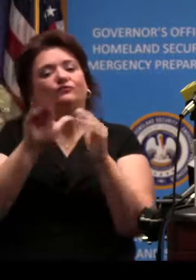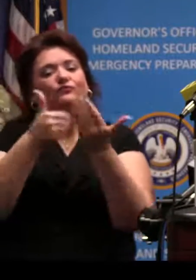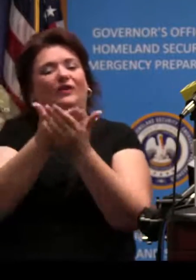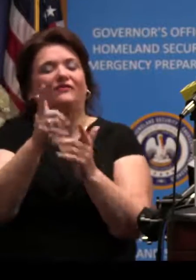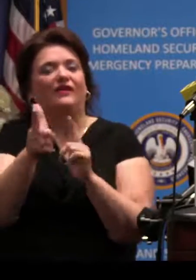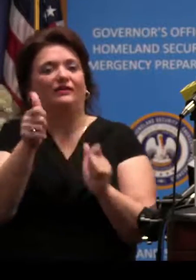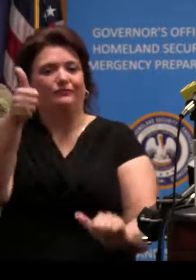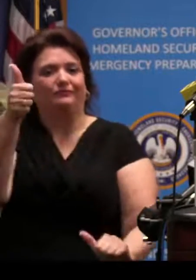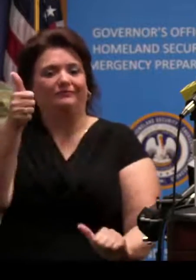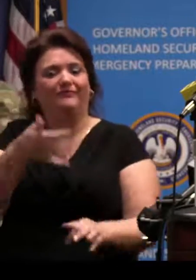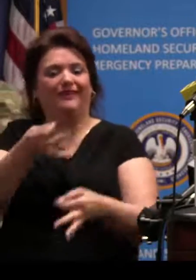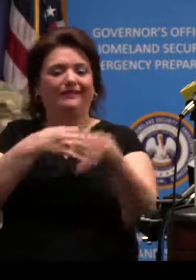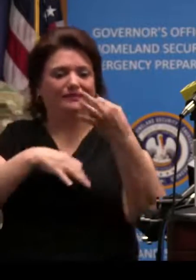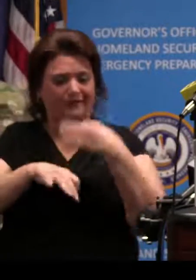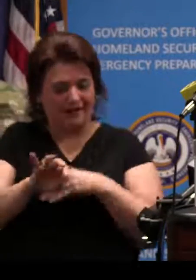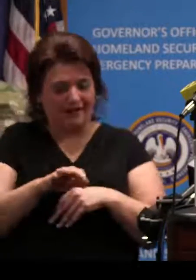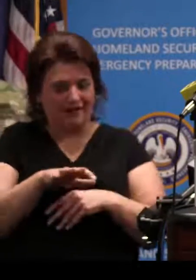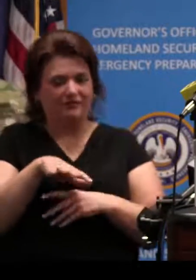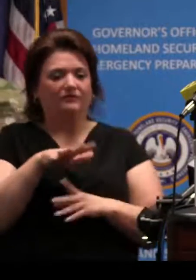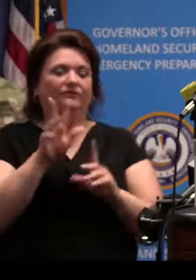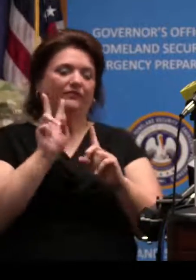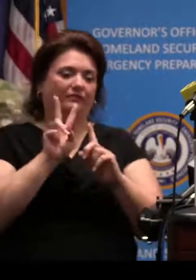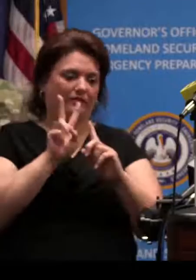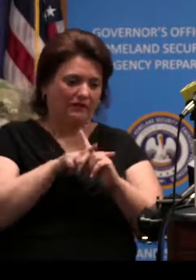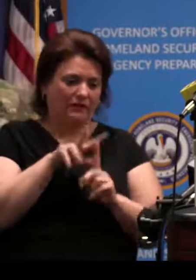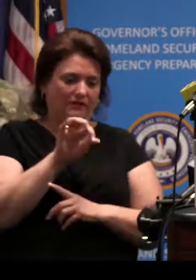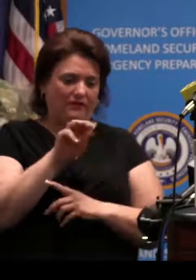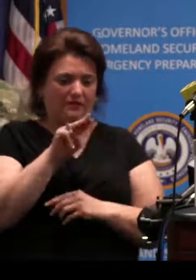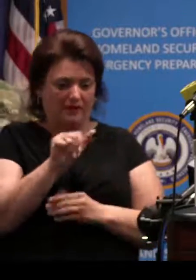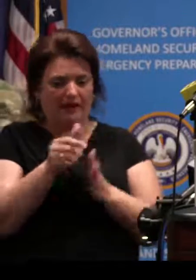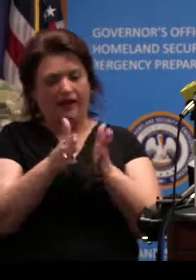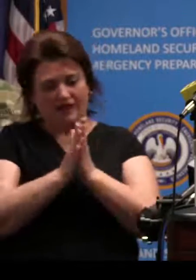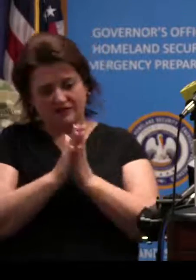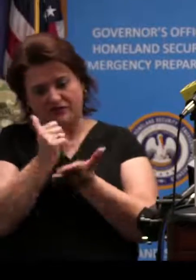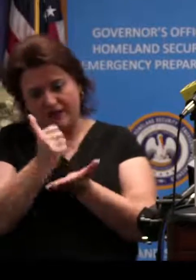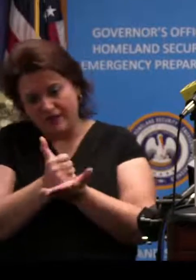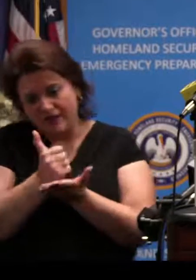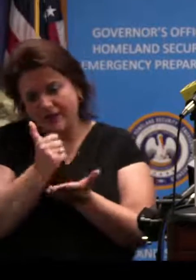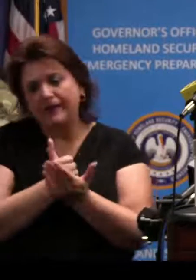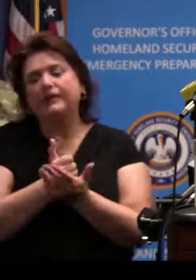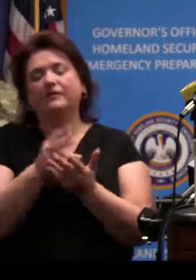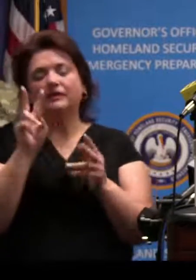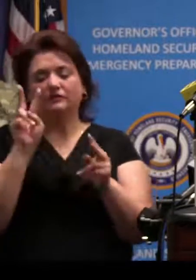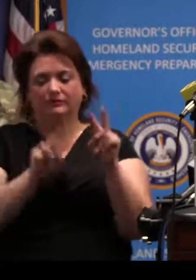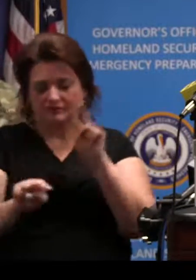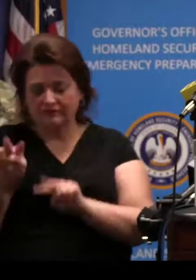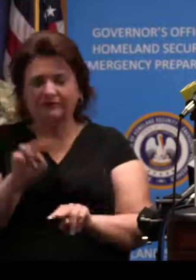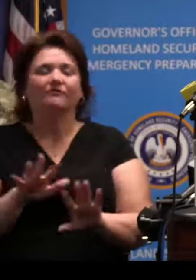through the process asking for individual assistance and so flood insurance is obviously a